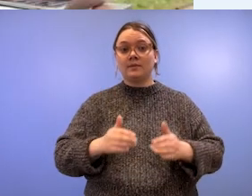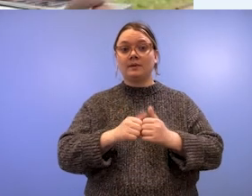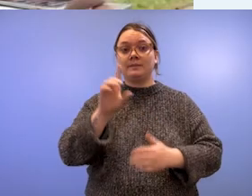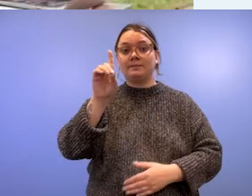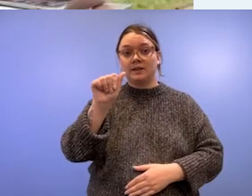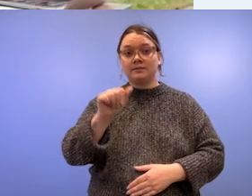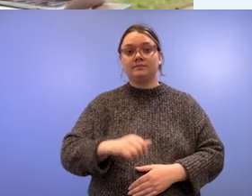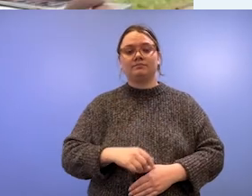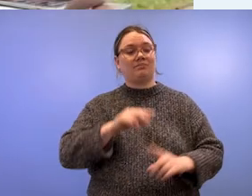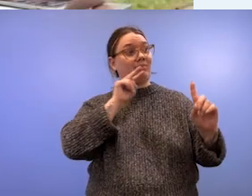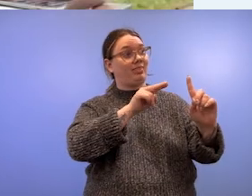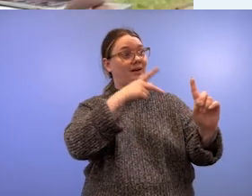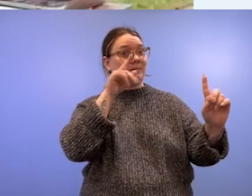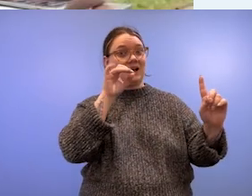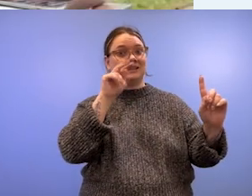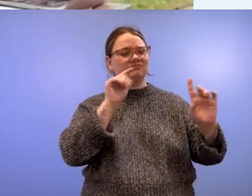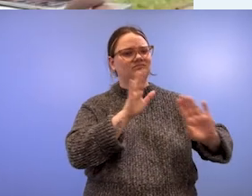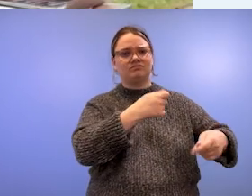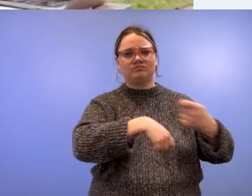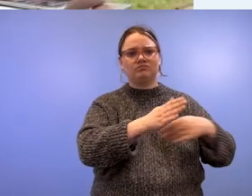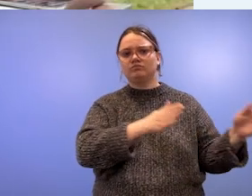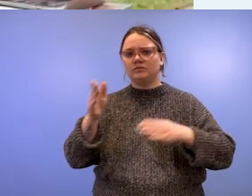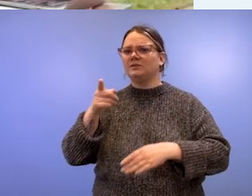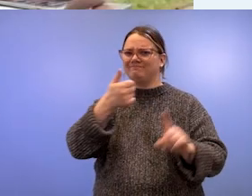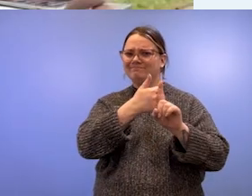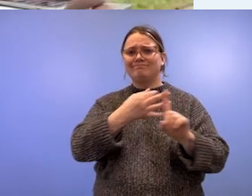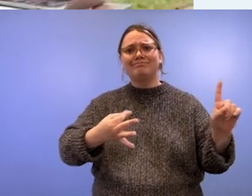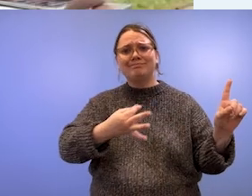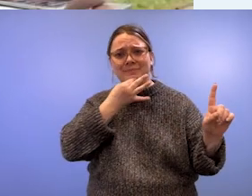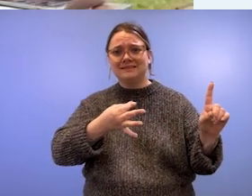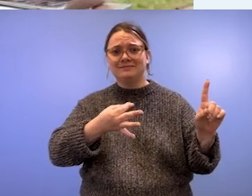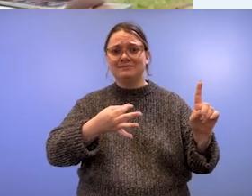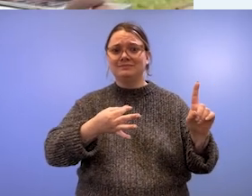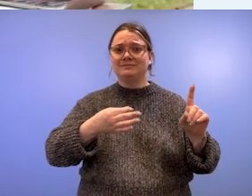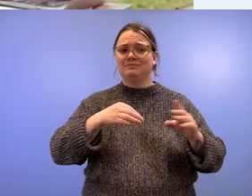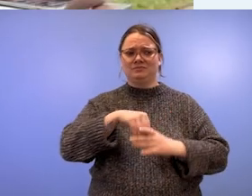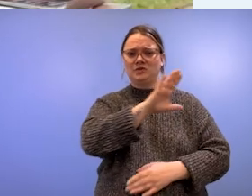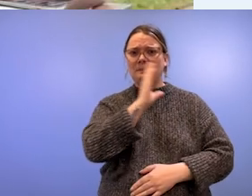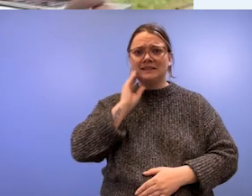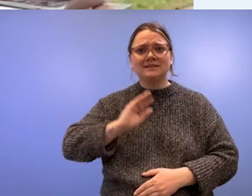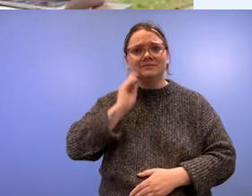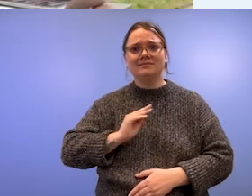and instead of patients, they are treated as the experts in their own experiences. And so on